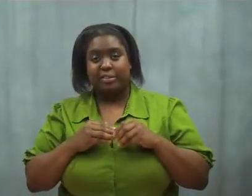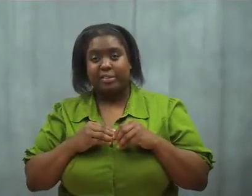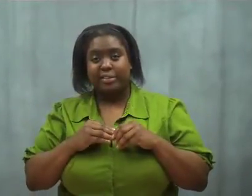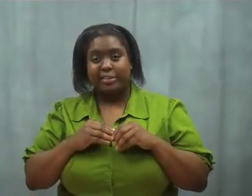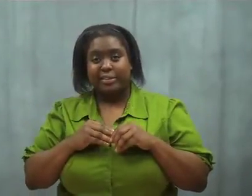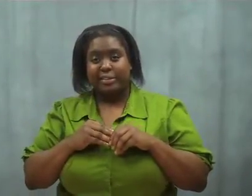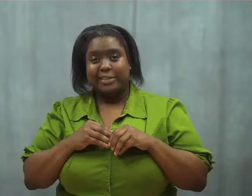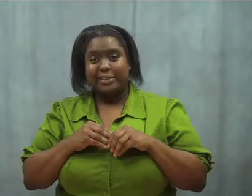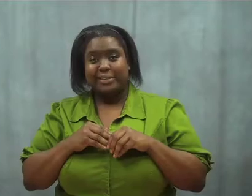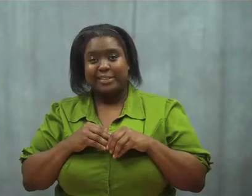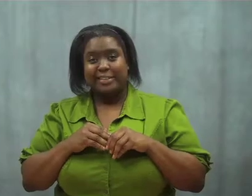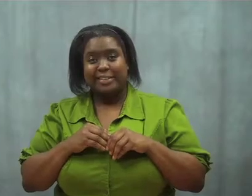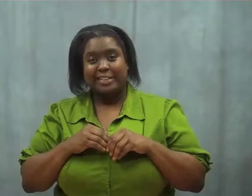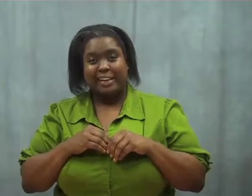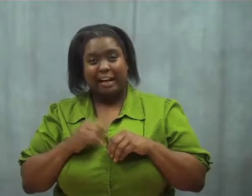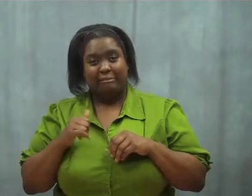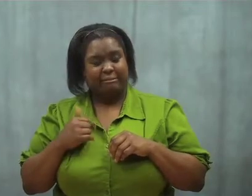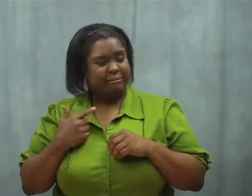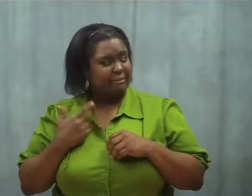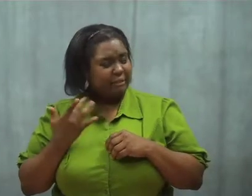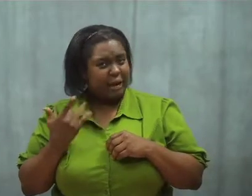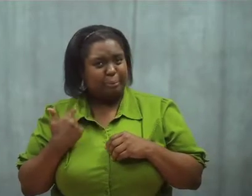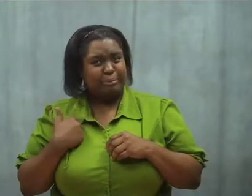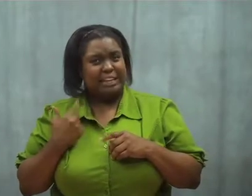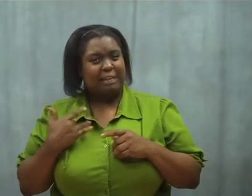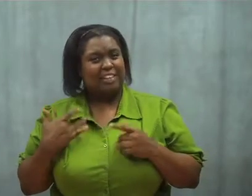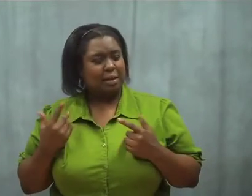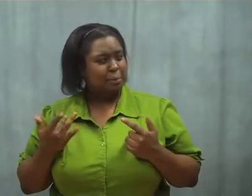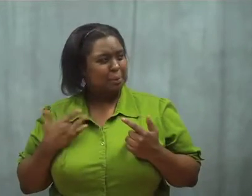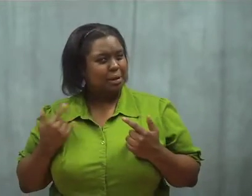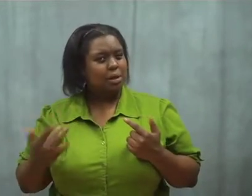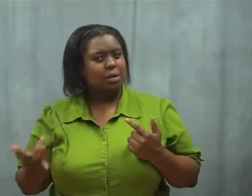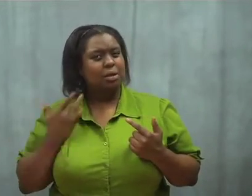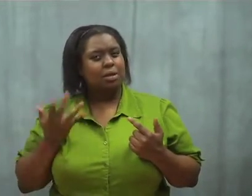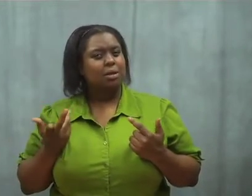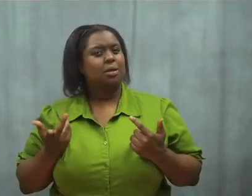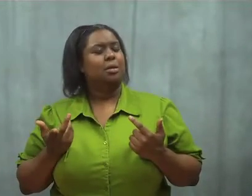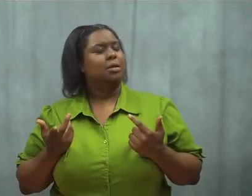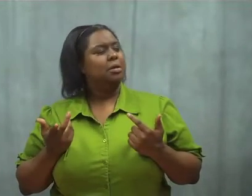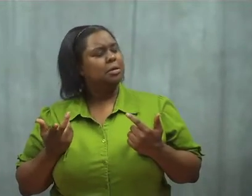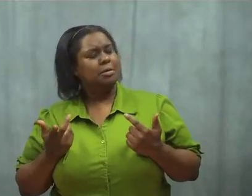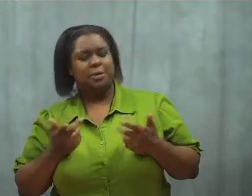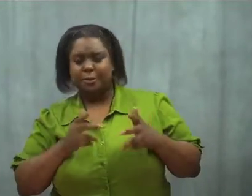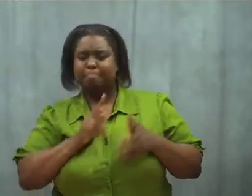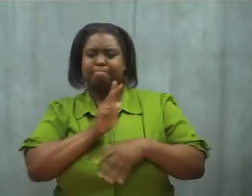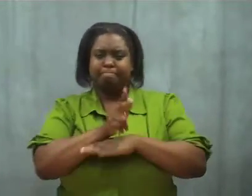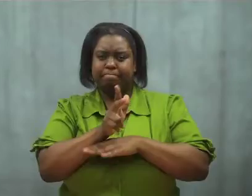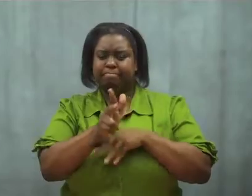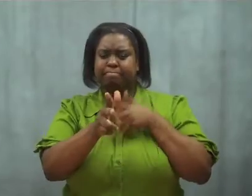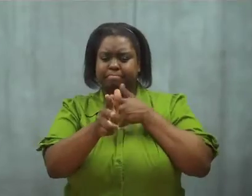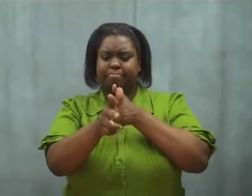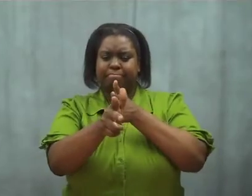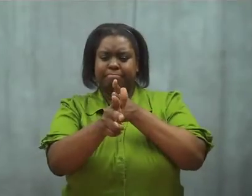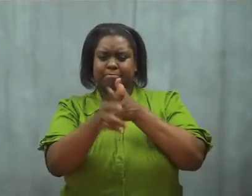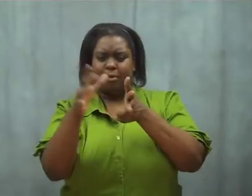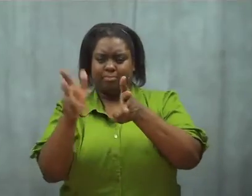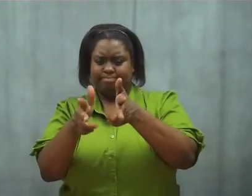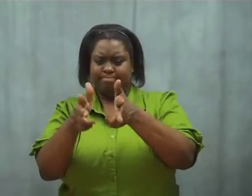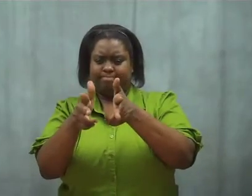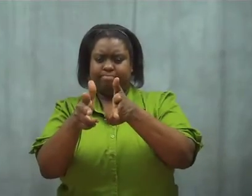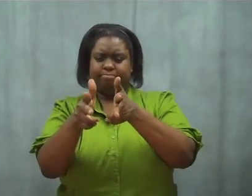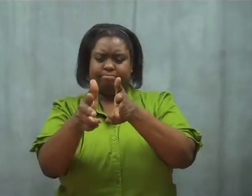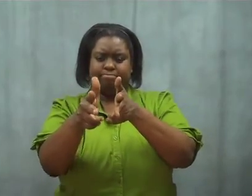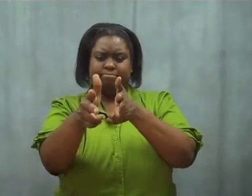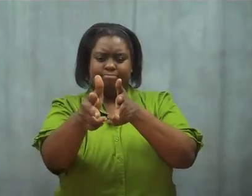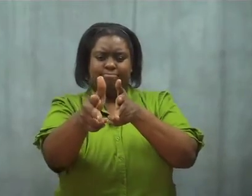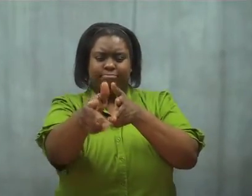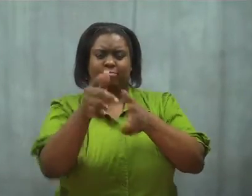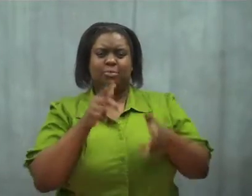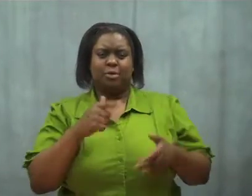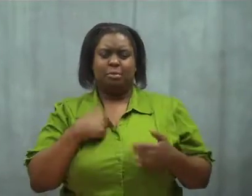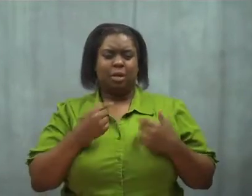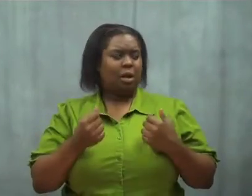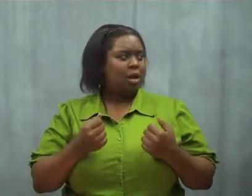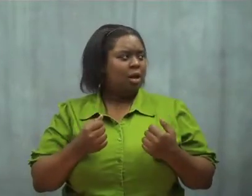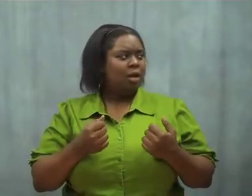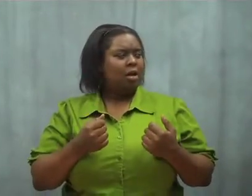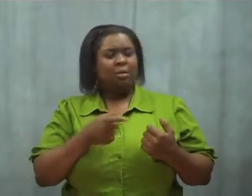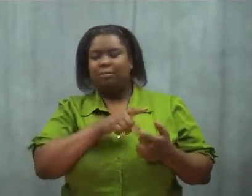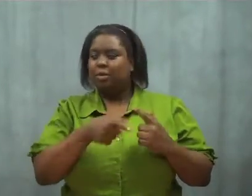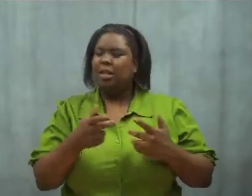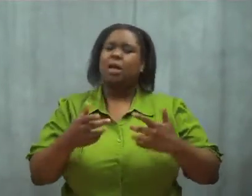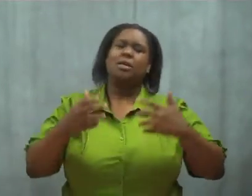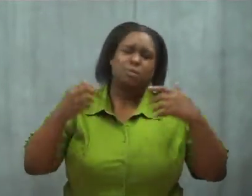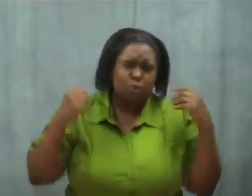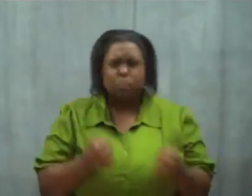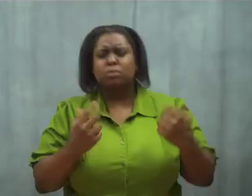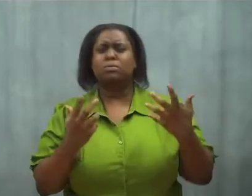I was thinking, "This is ridiculous.. why me?"